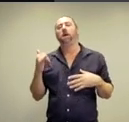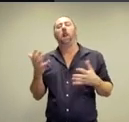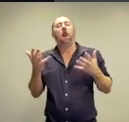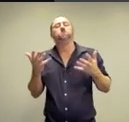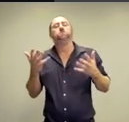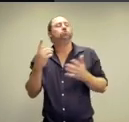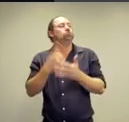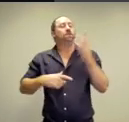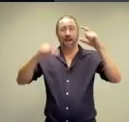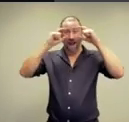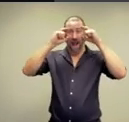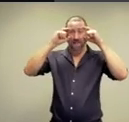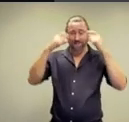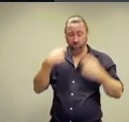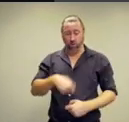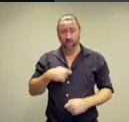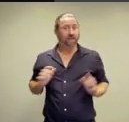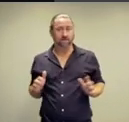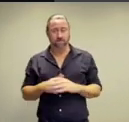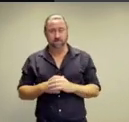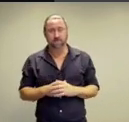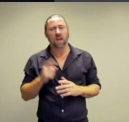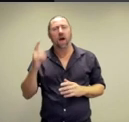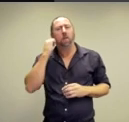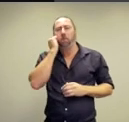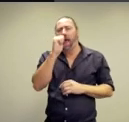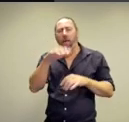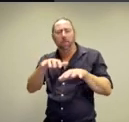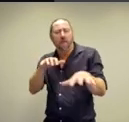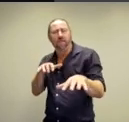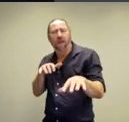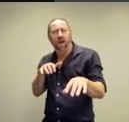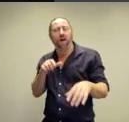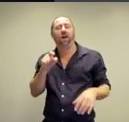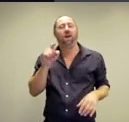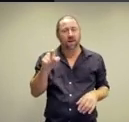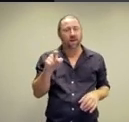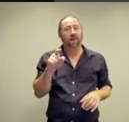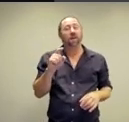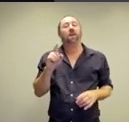glasses and the jacket itself. What's really interesting about the Black Panther movement is that this